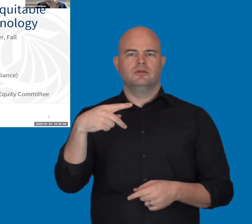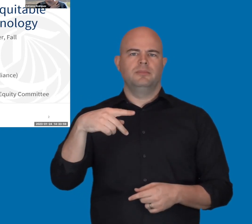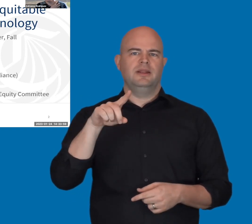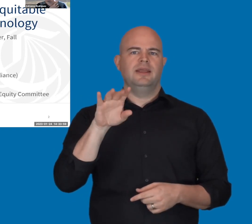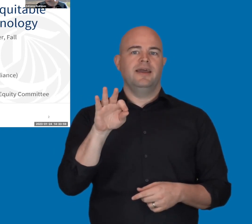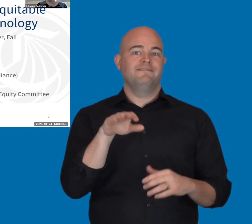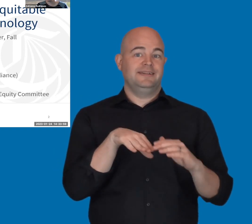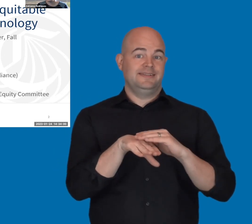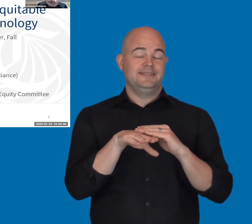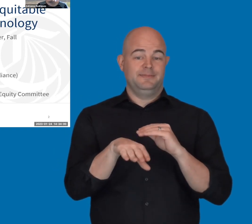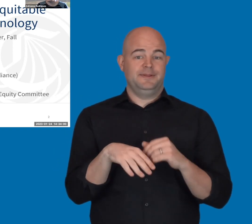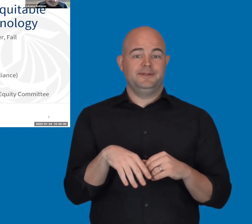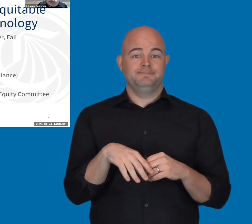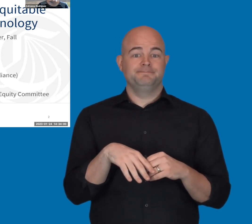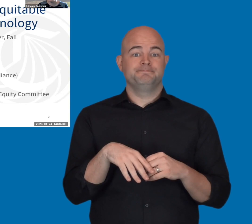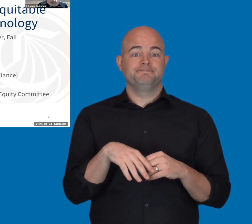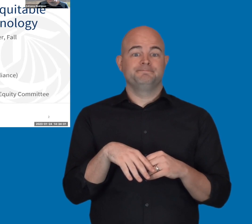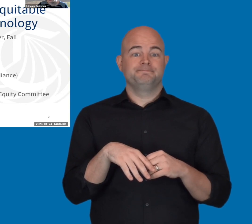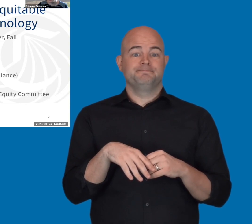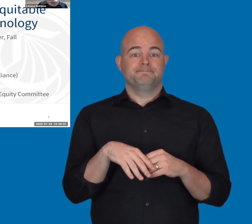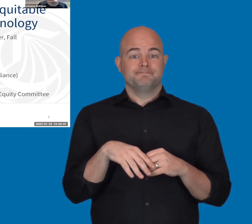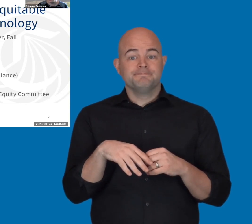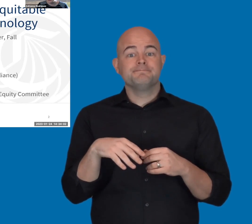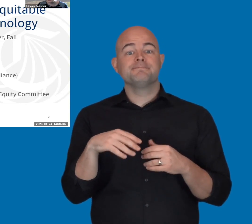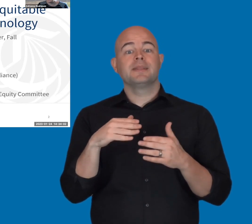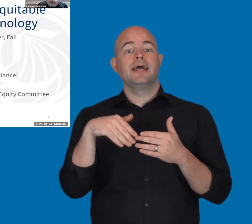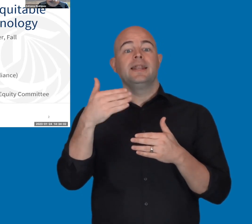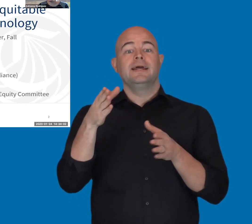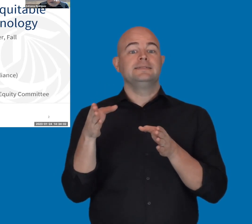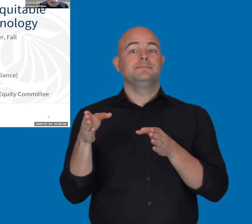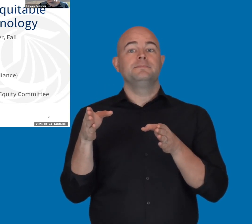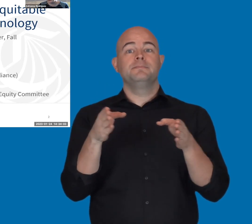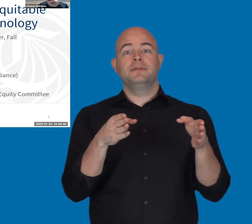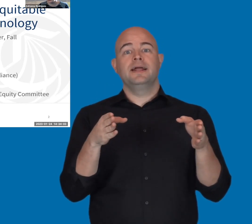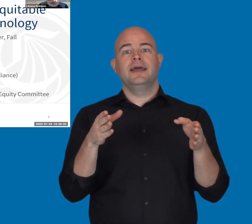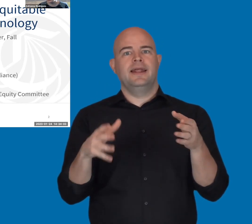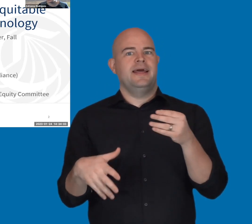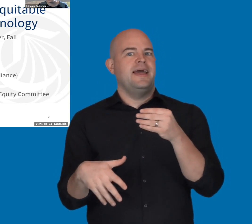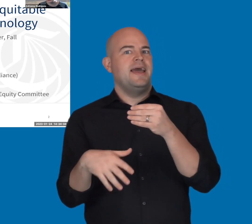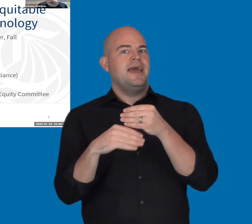Our director plans during our next session to add guest speakers from our college as well.